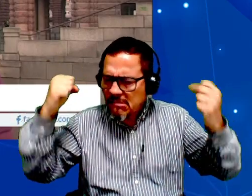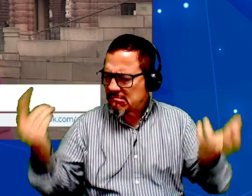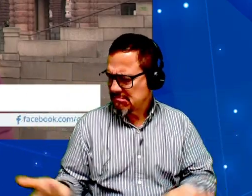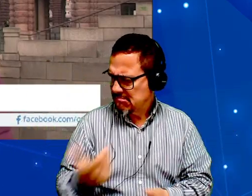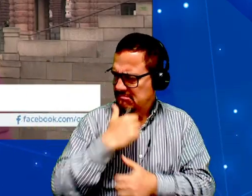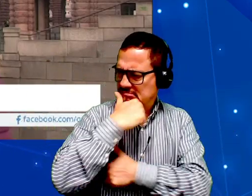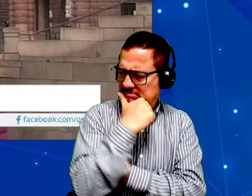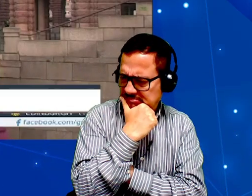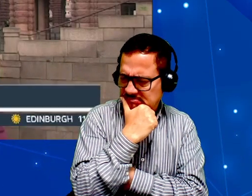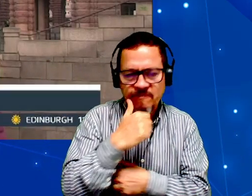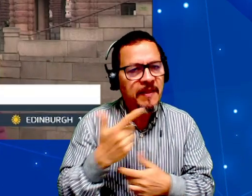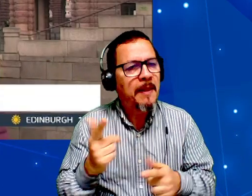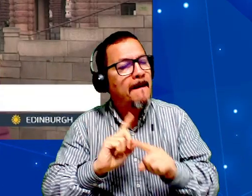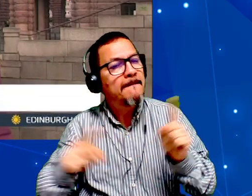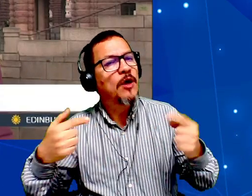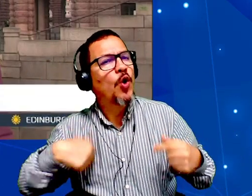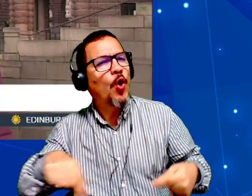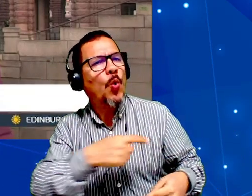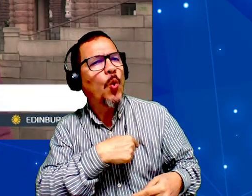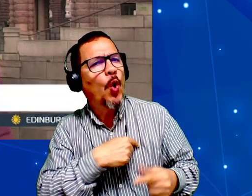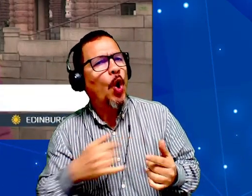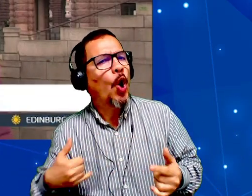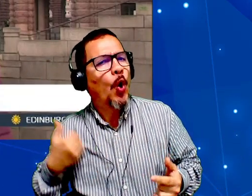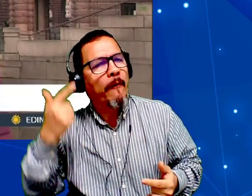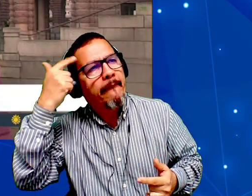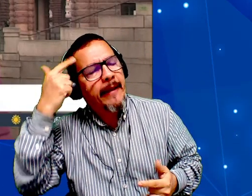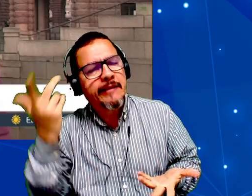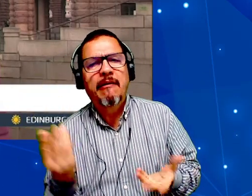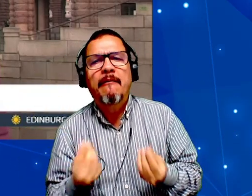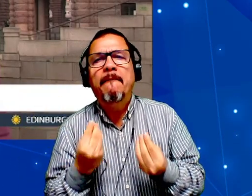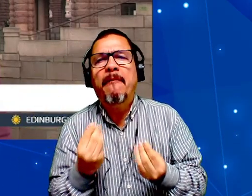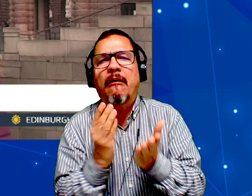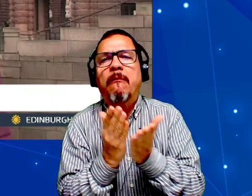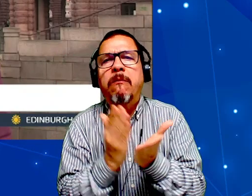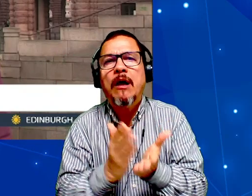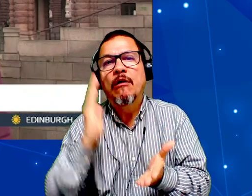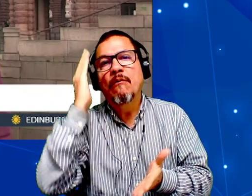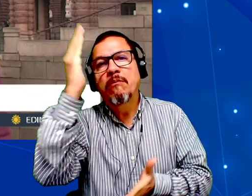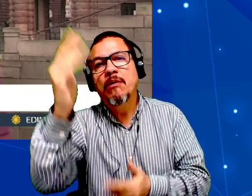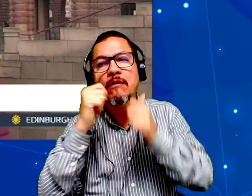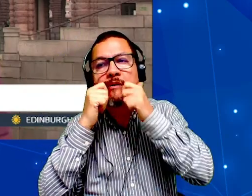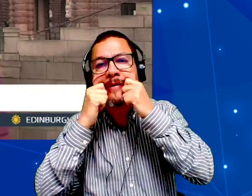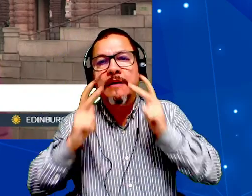why should we be studying for a future that soon may not exist anymore? And when no one is doing